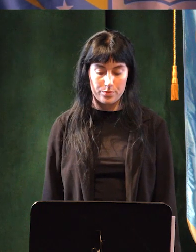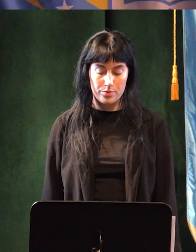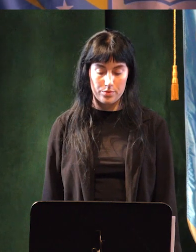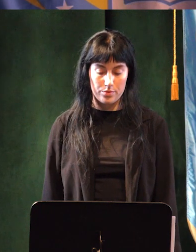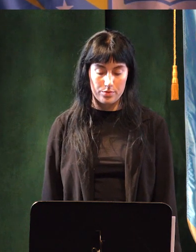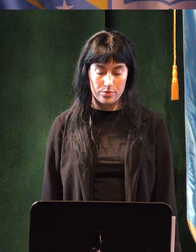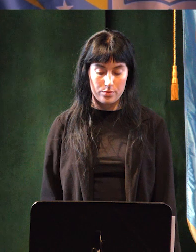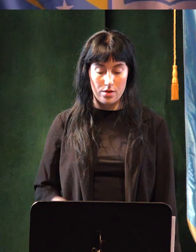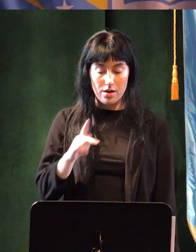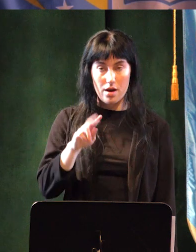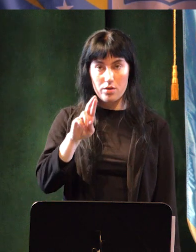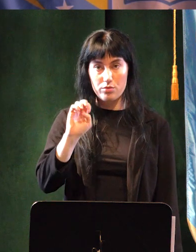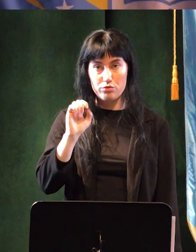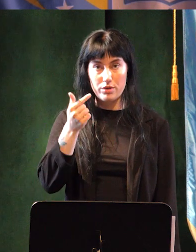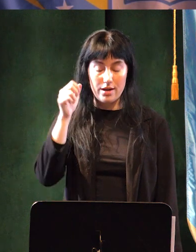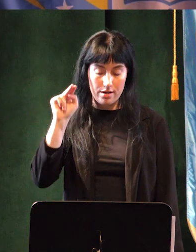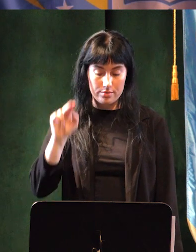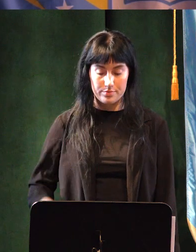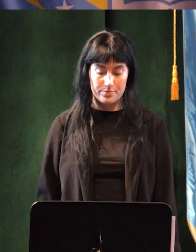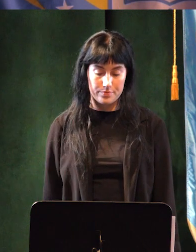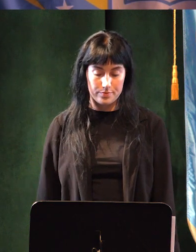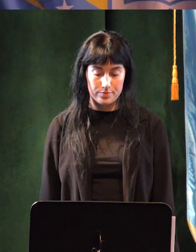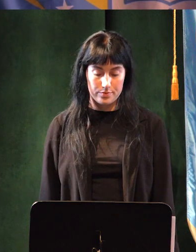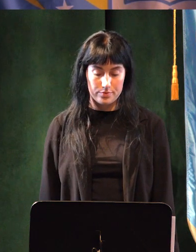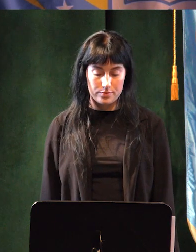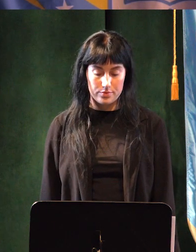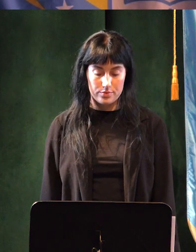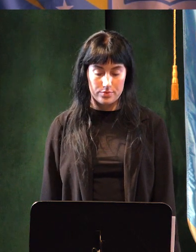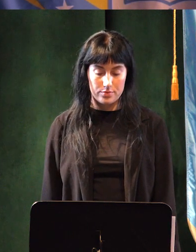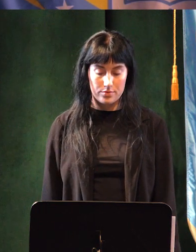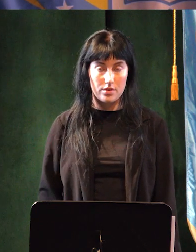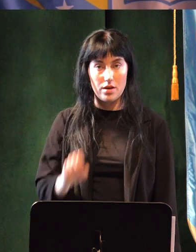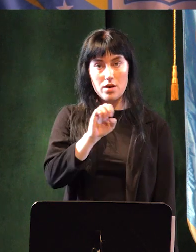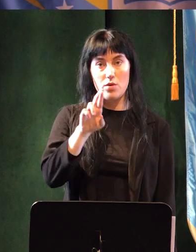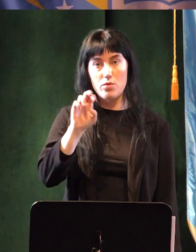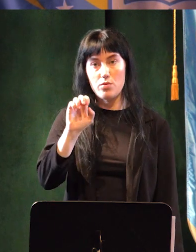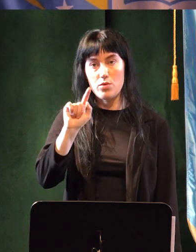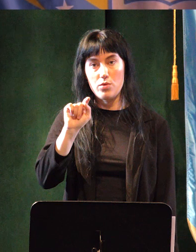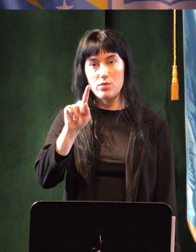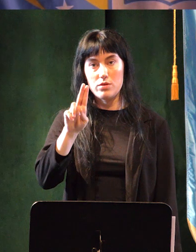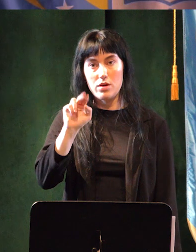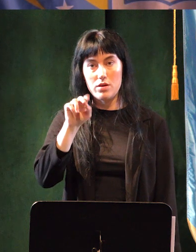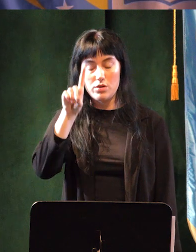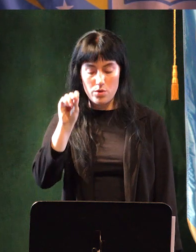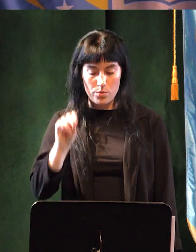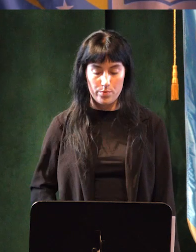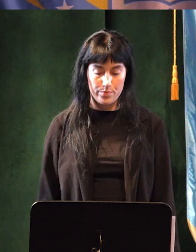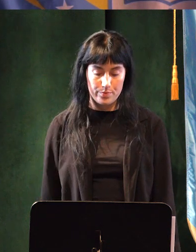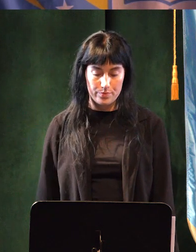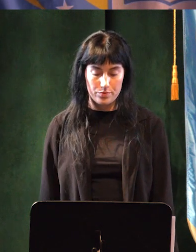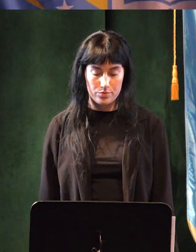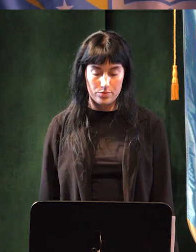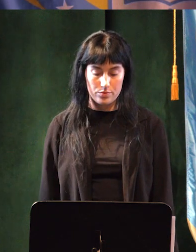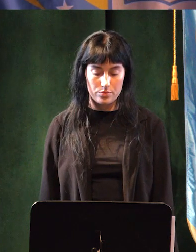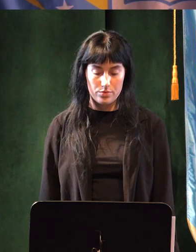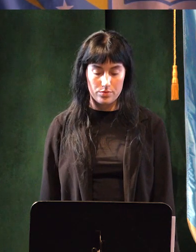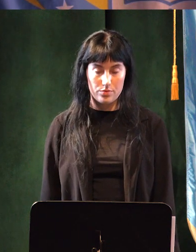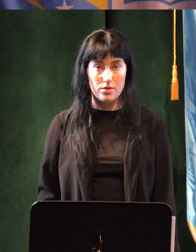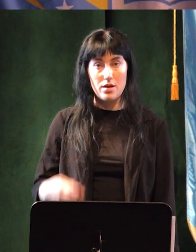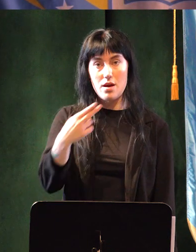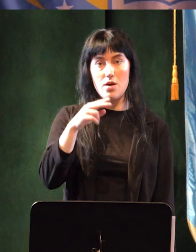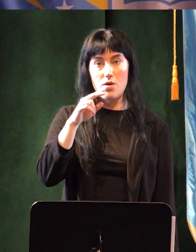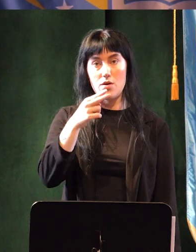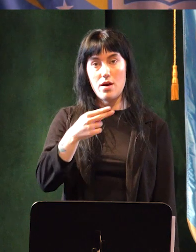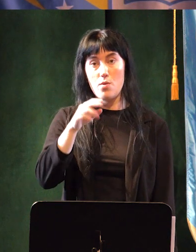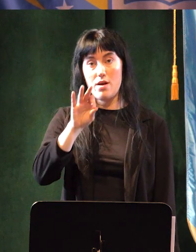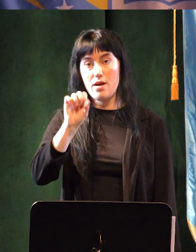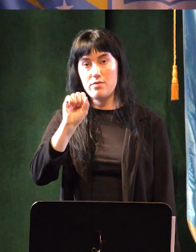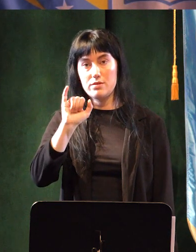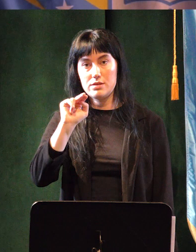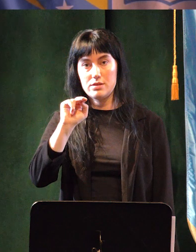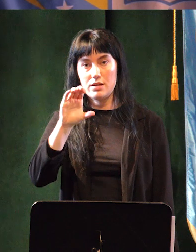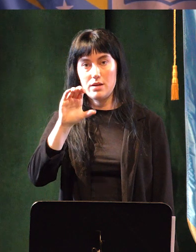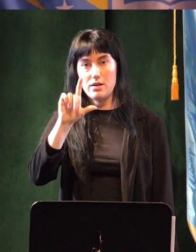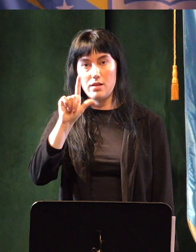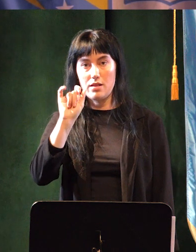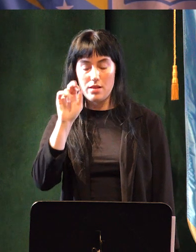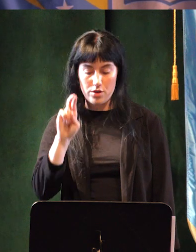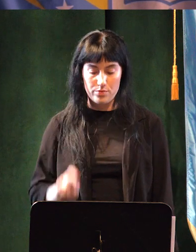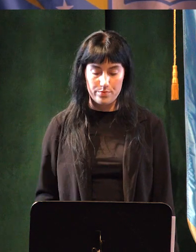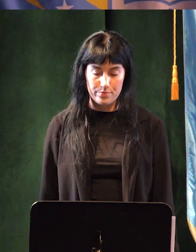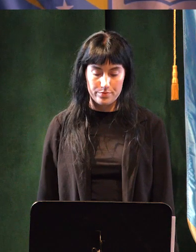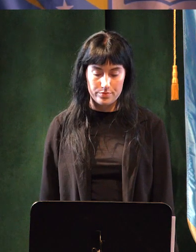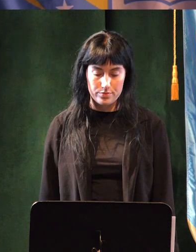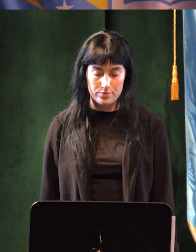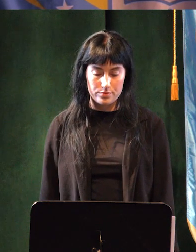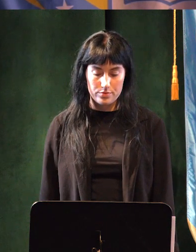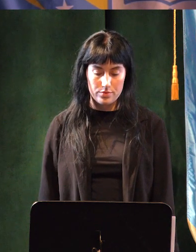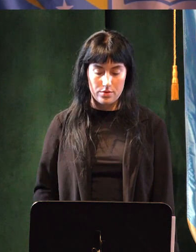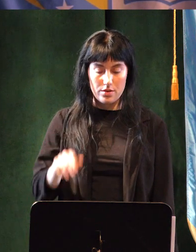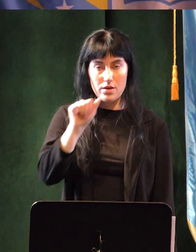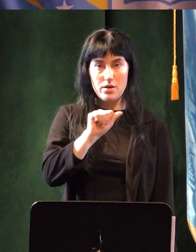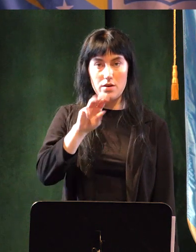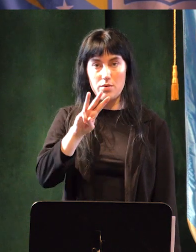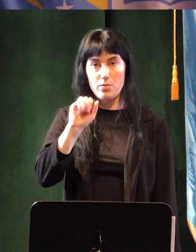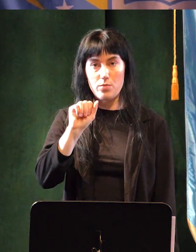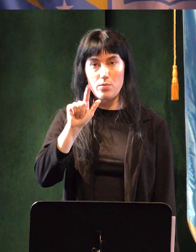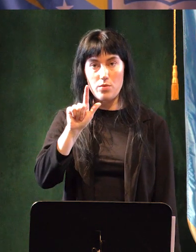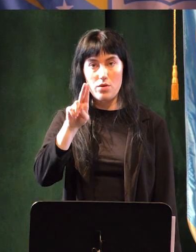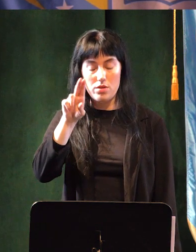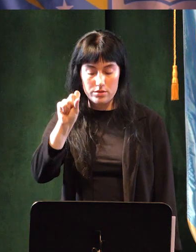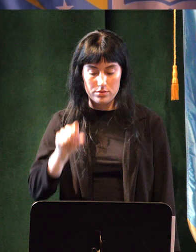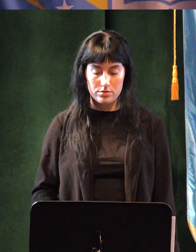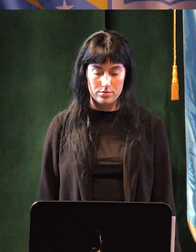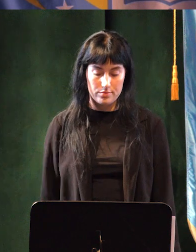Kyle Regan Erica rotondo Howard F Sinclair Alissa Wallace